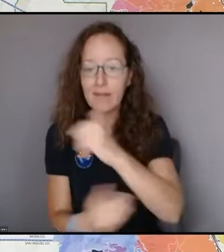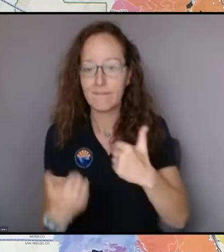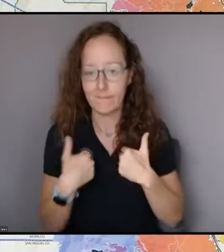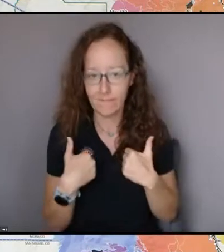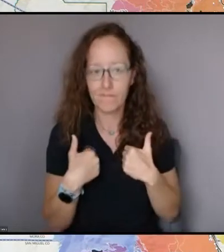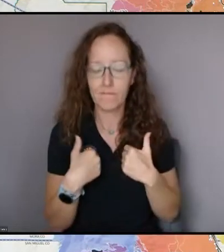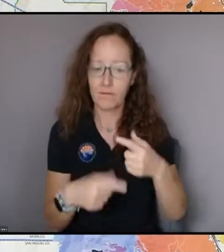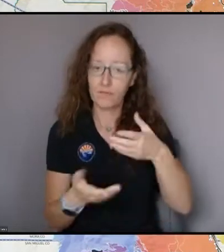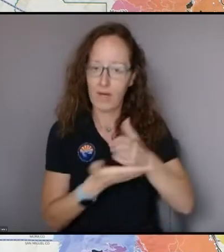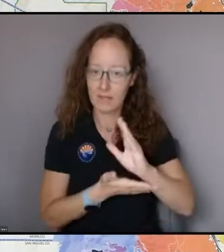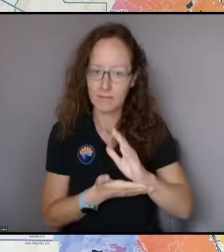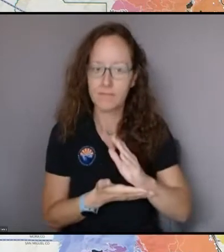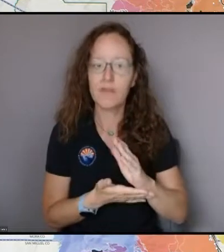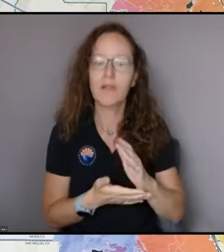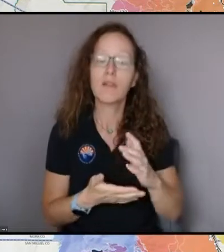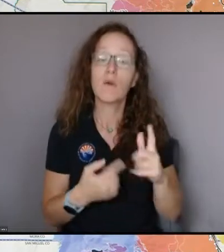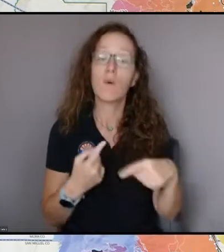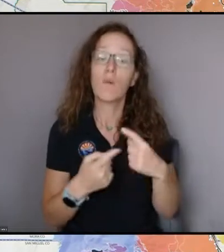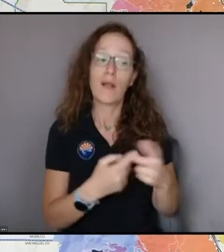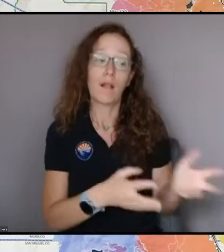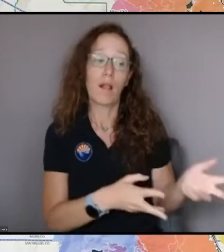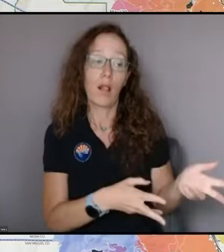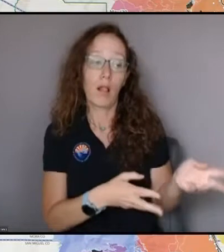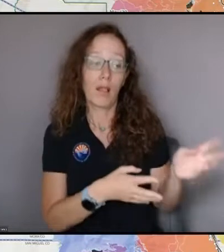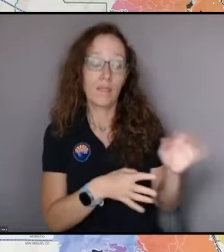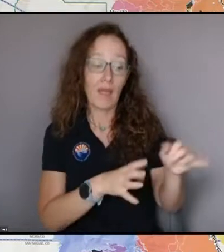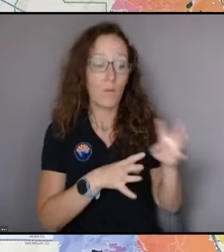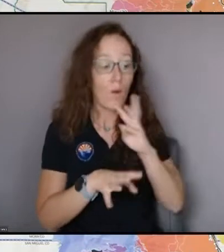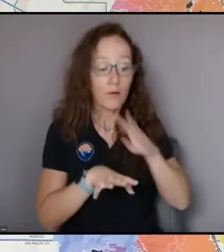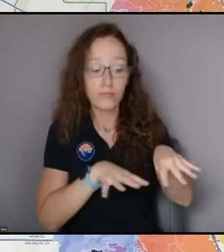Making sure that we can keep a road open, so we can get